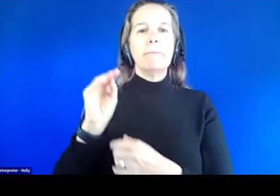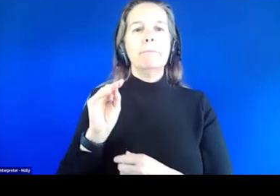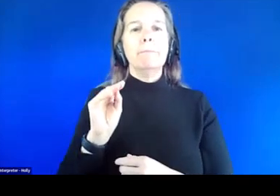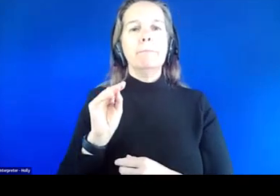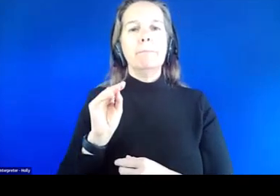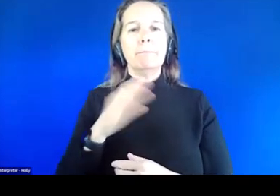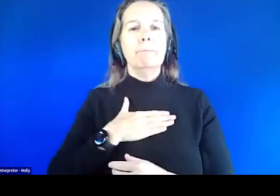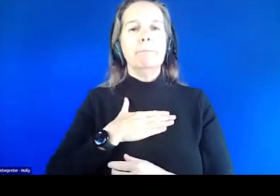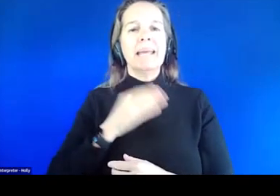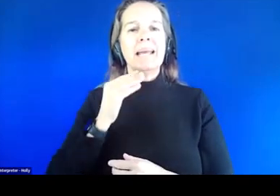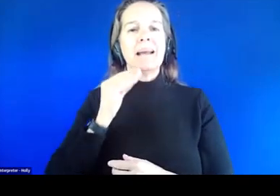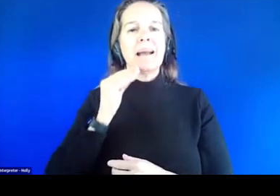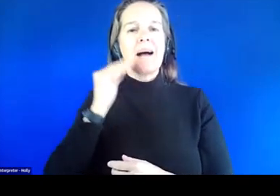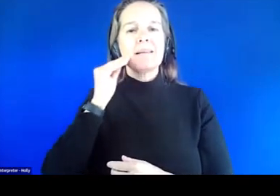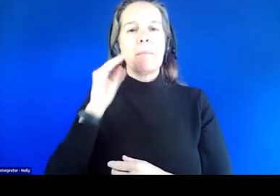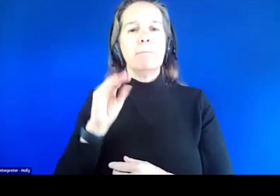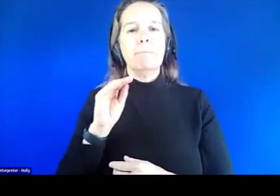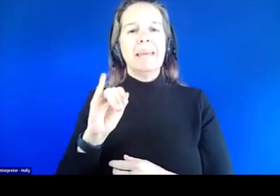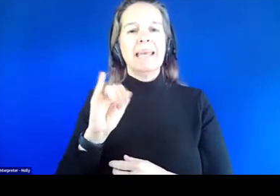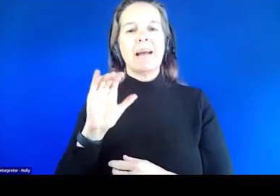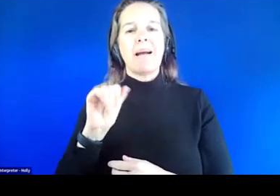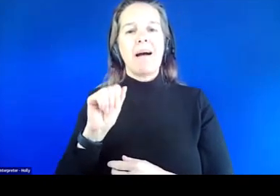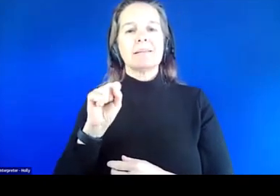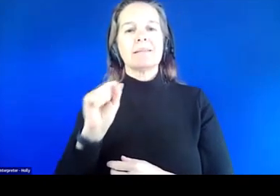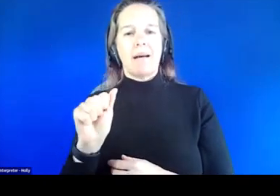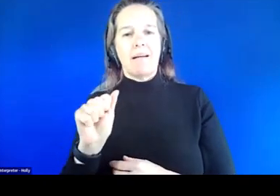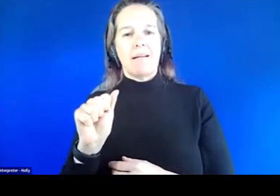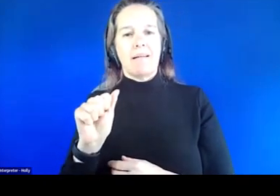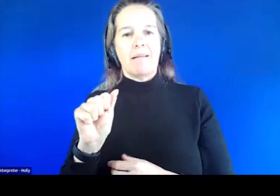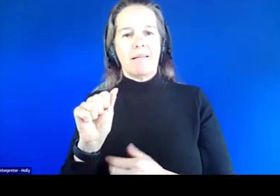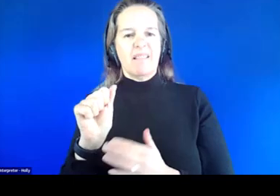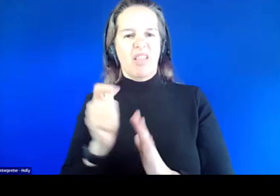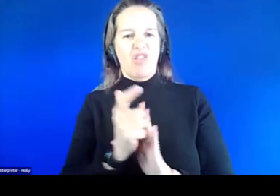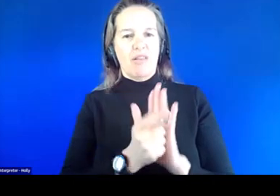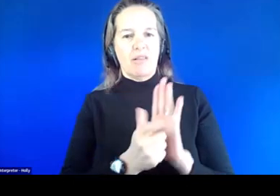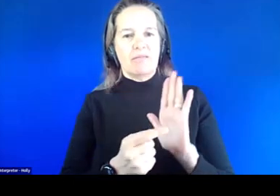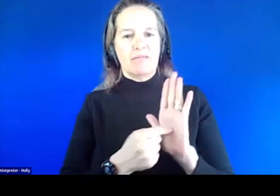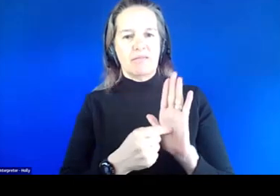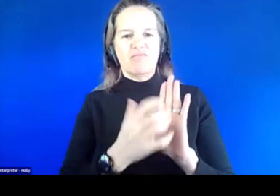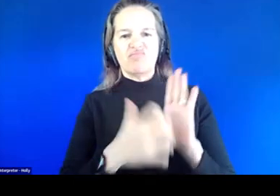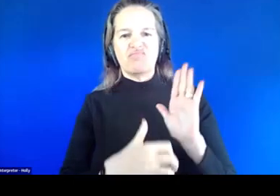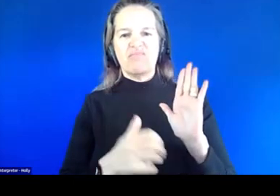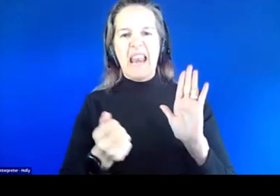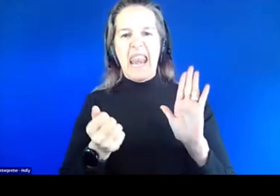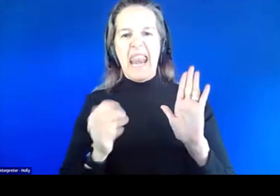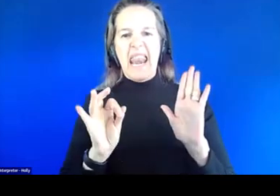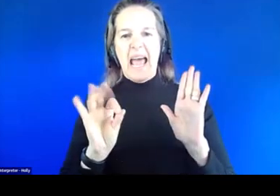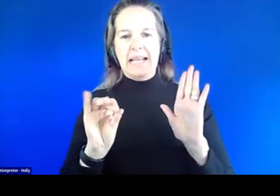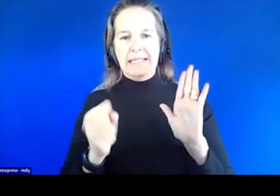in the 90s, was something that was never enacted,